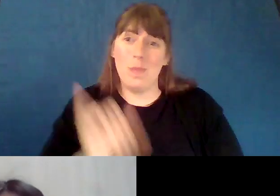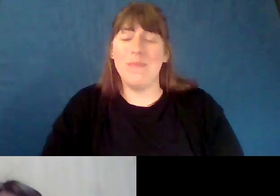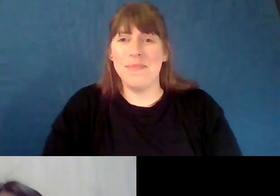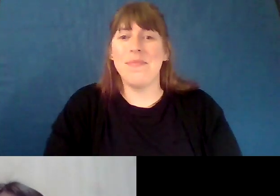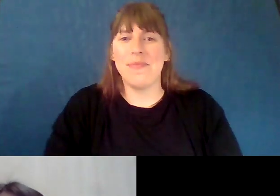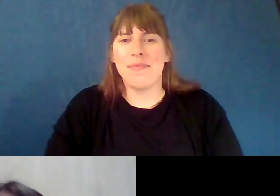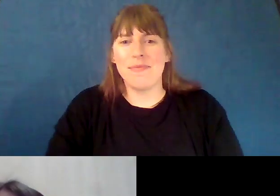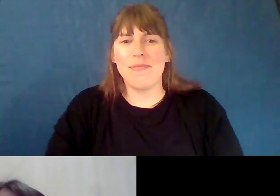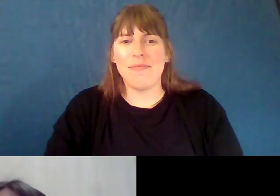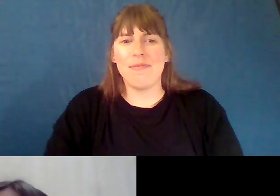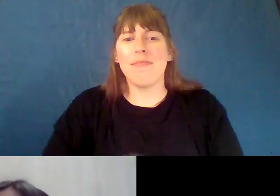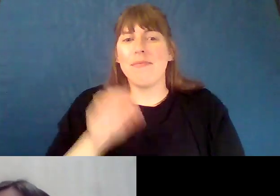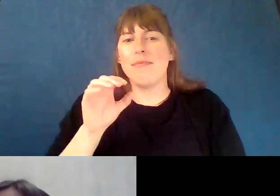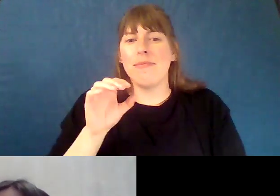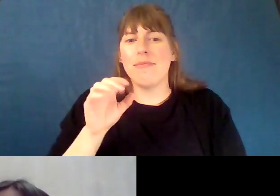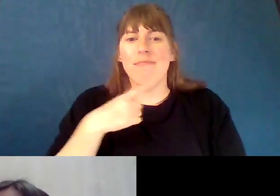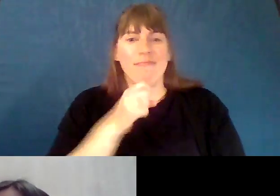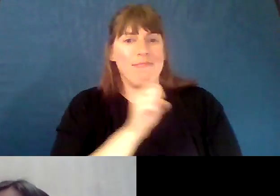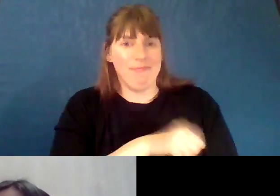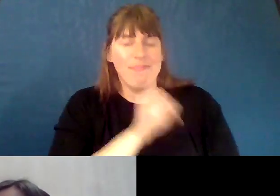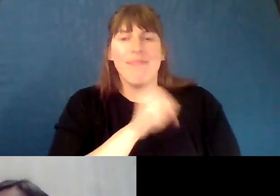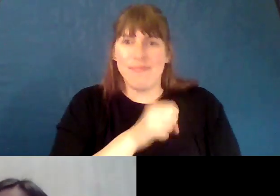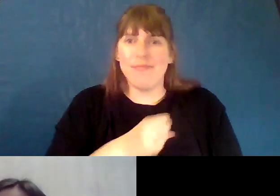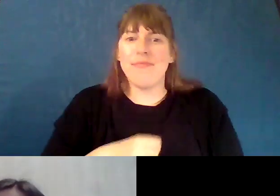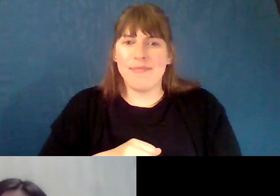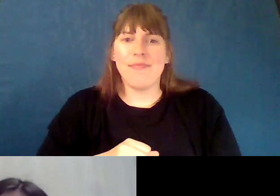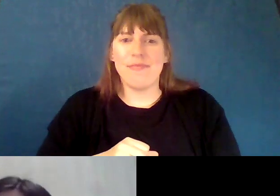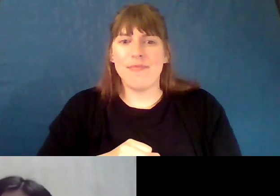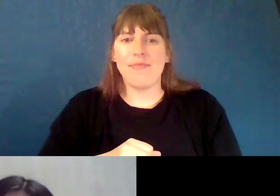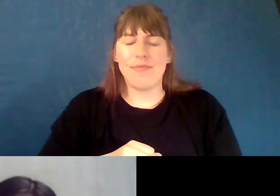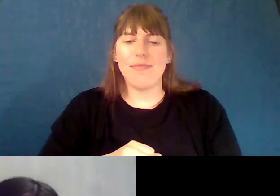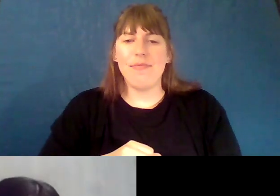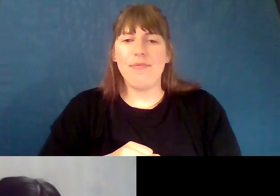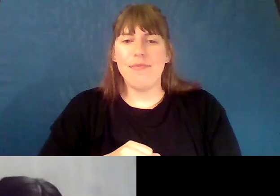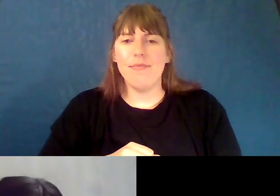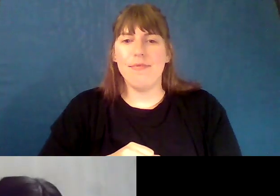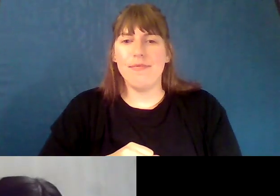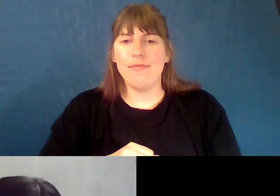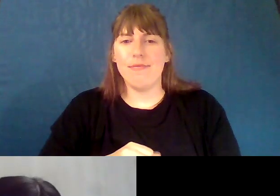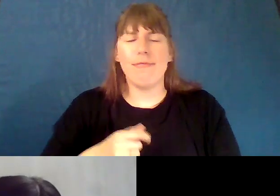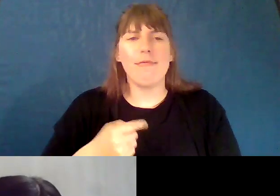Yeah, and I think like the, you know, something that kind of, it kept coming up for me as well,